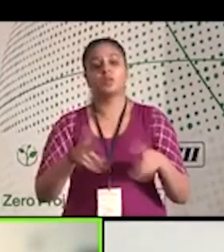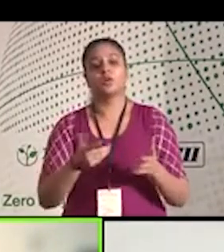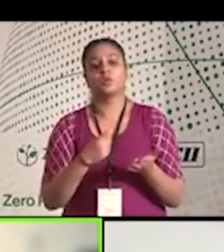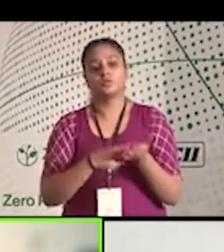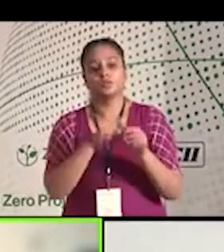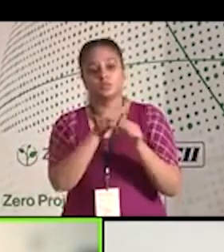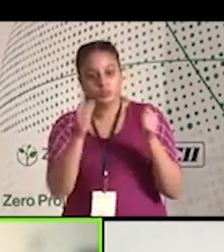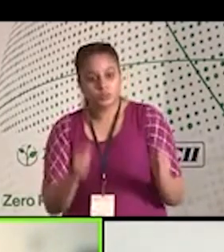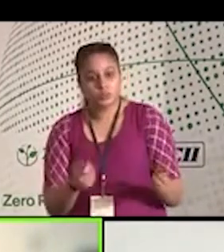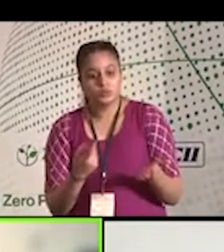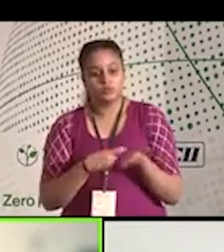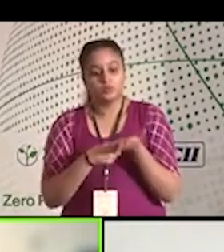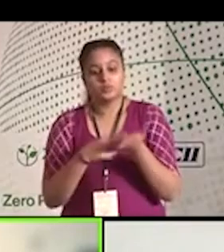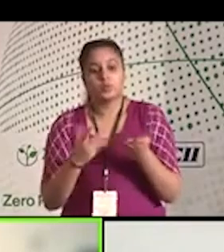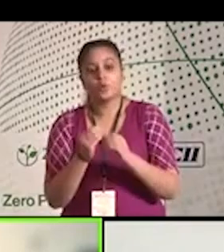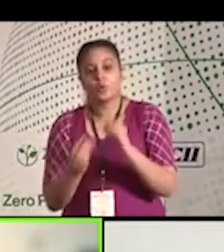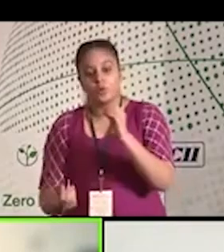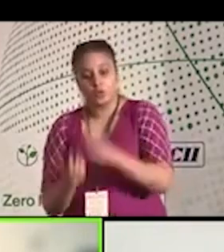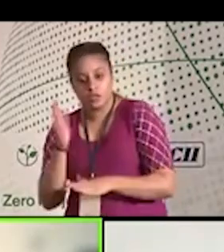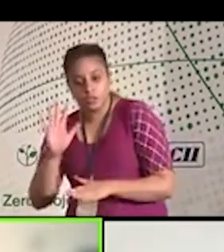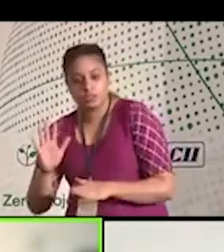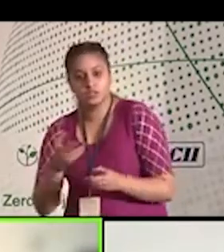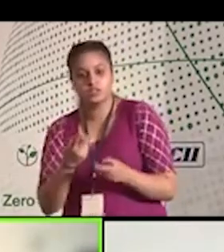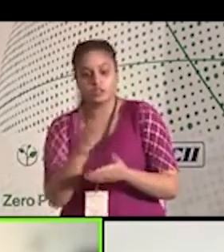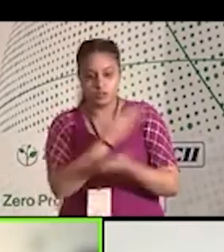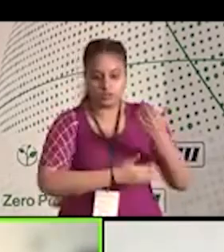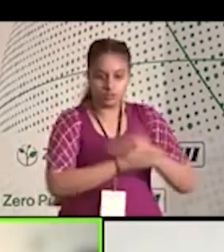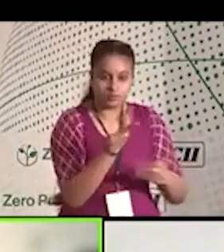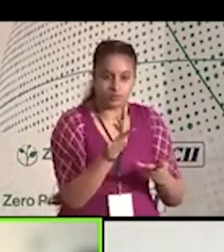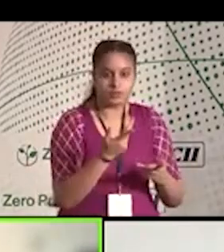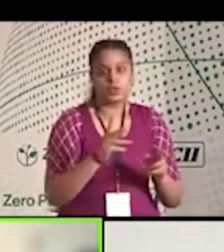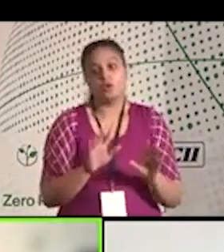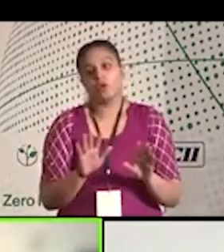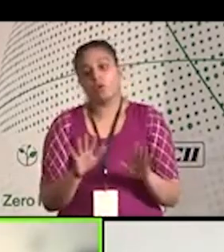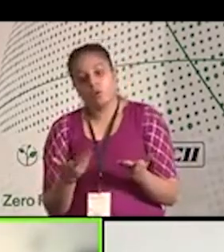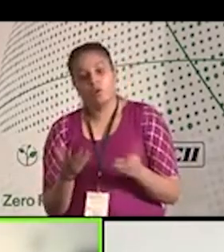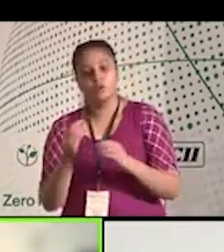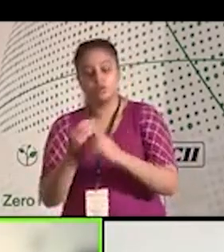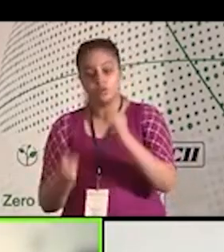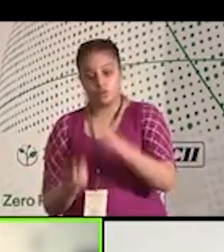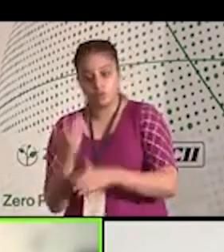organizations of persons with disabilities or organizations who work disability.